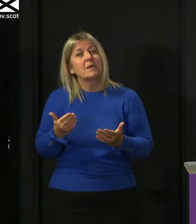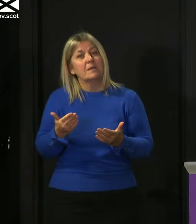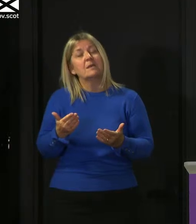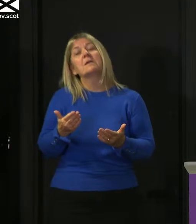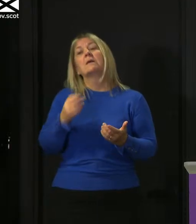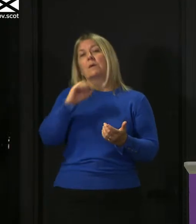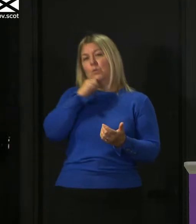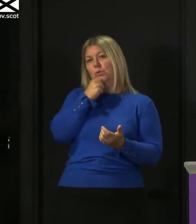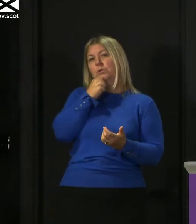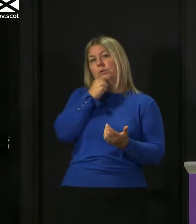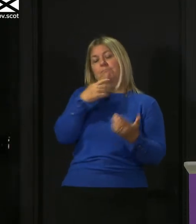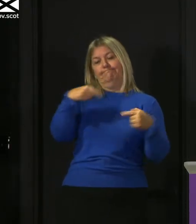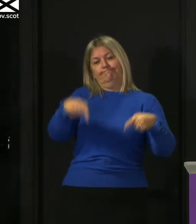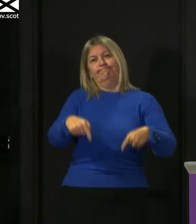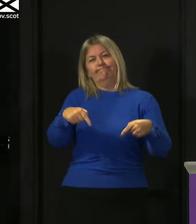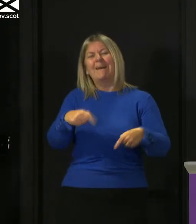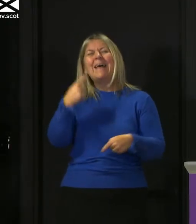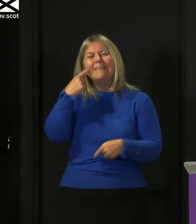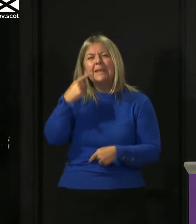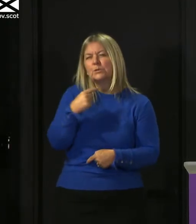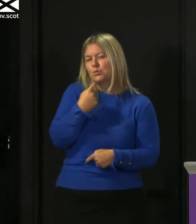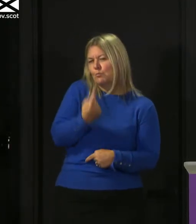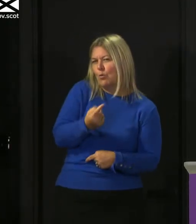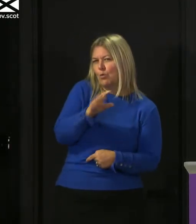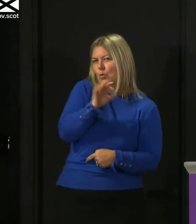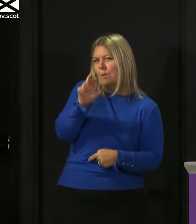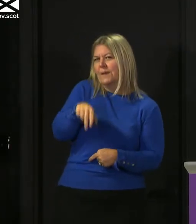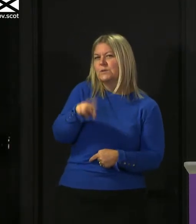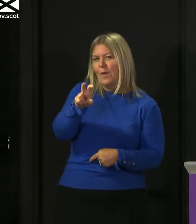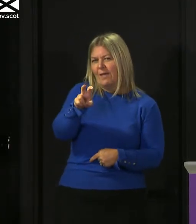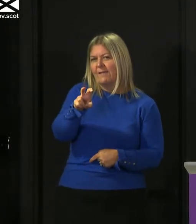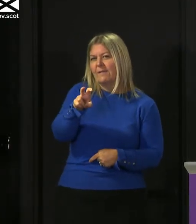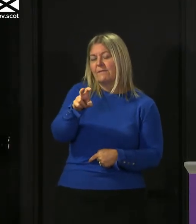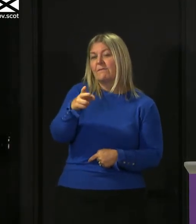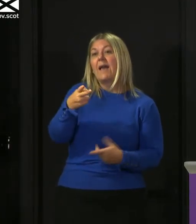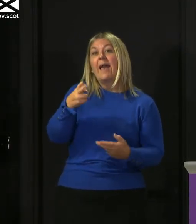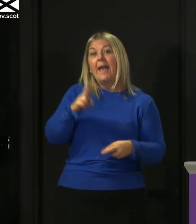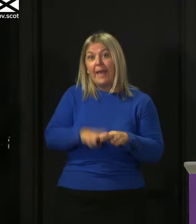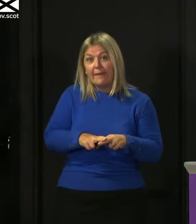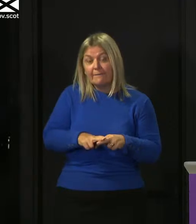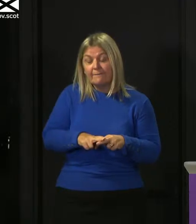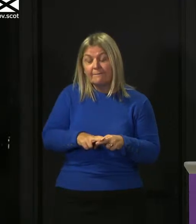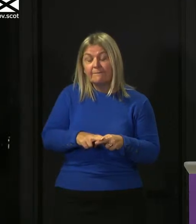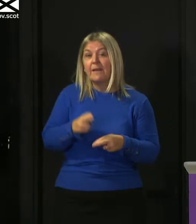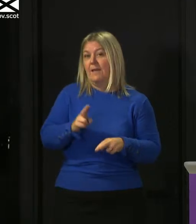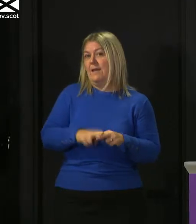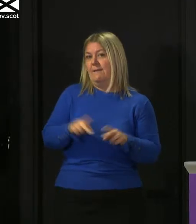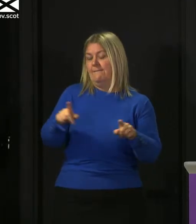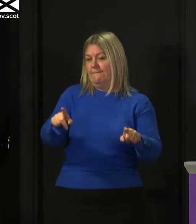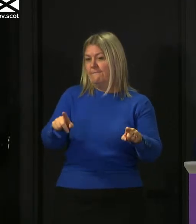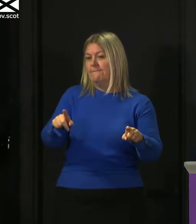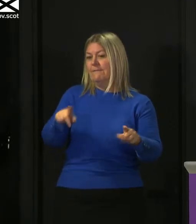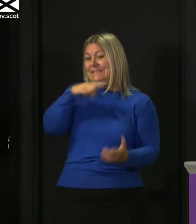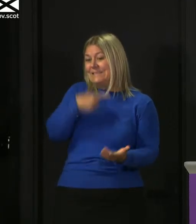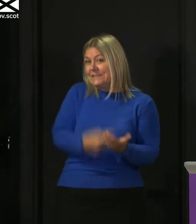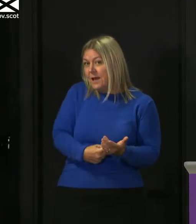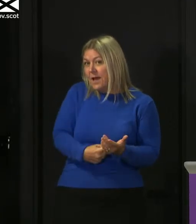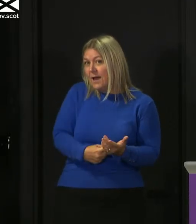join you here I think tomorrow at 12:15. If we had taken decisions and I was laying them out to